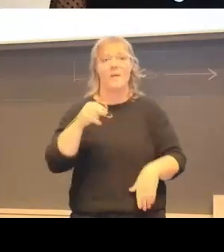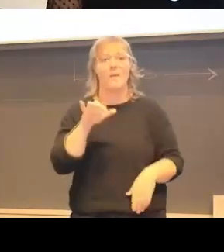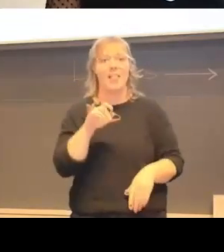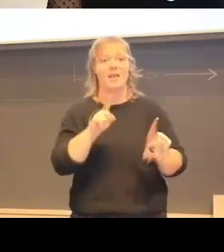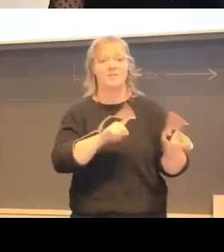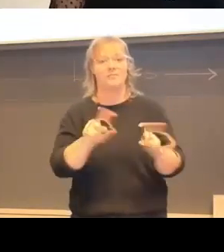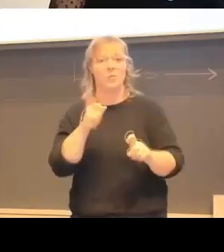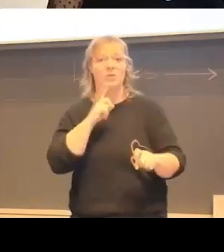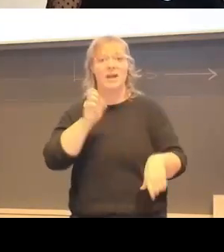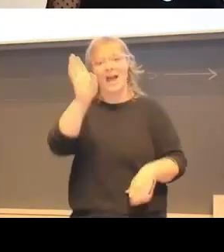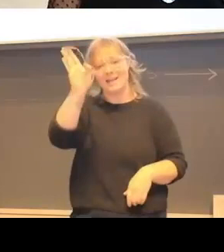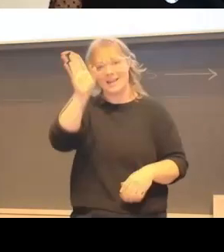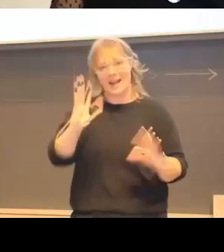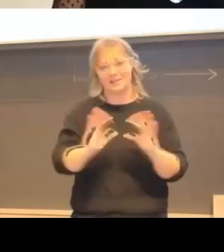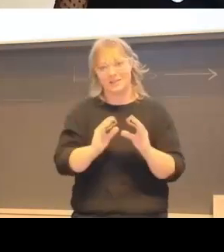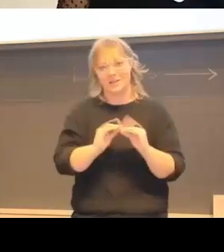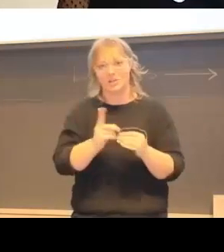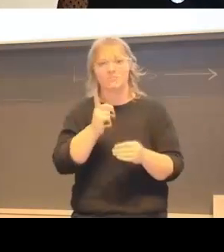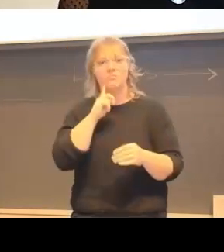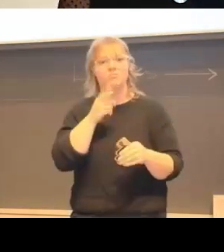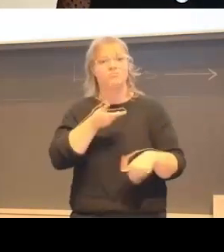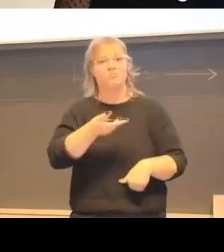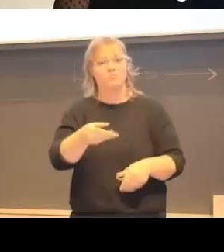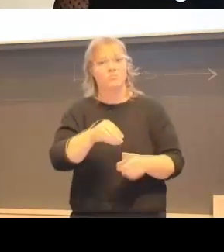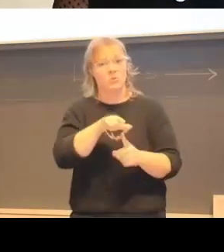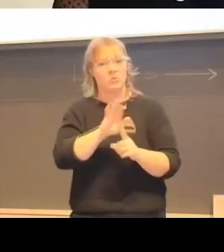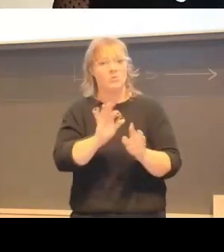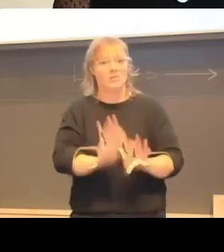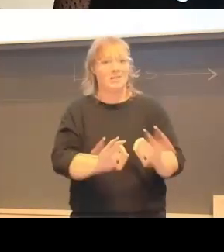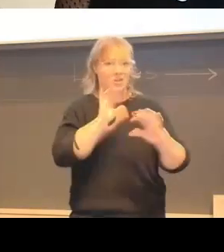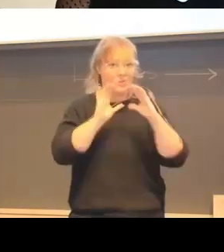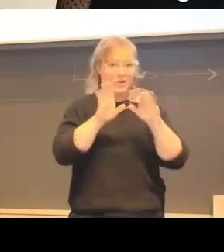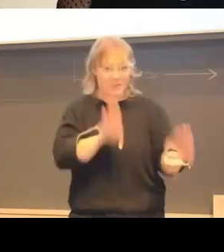session that introduced them to key communication behaviors how to identify those behaviors in real